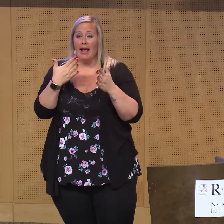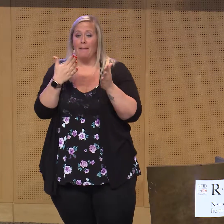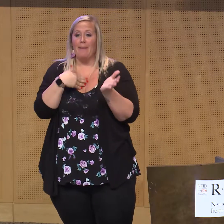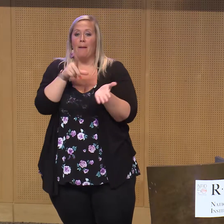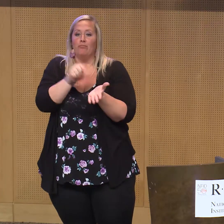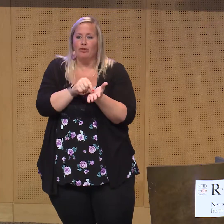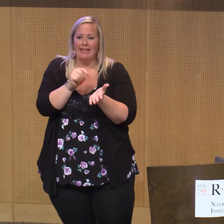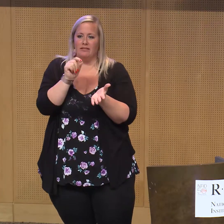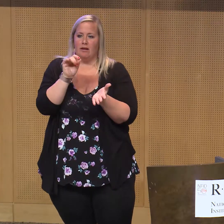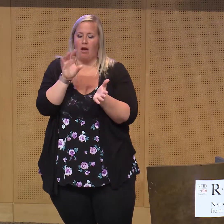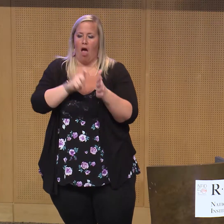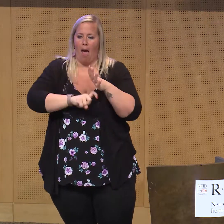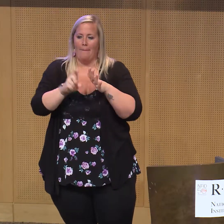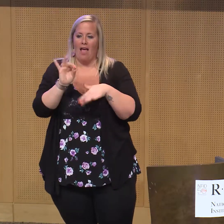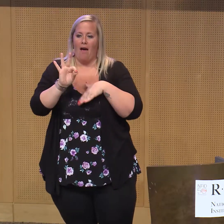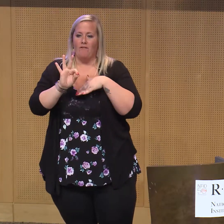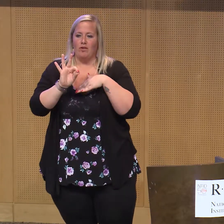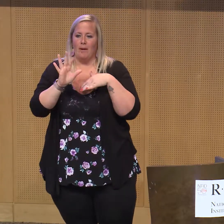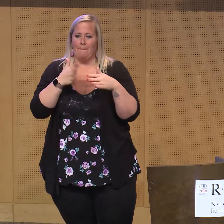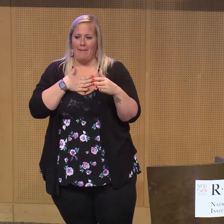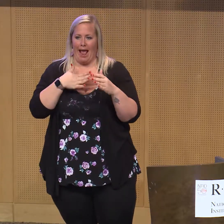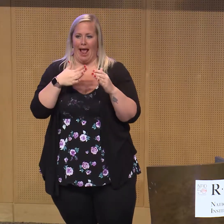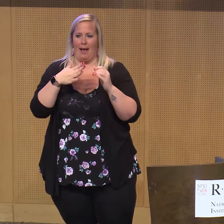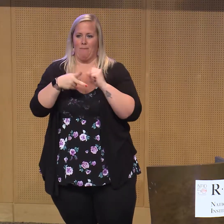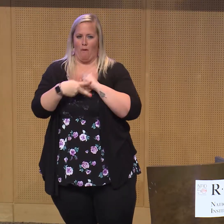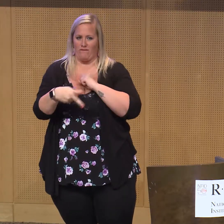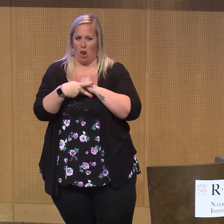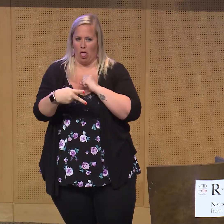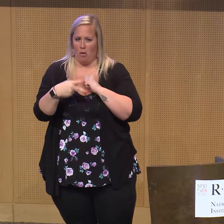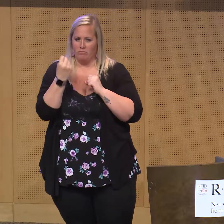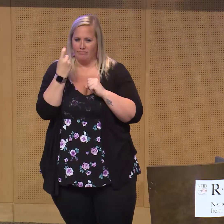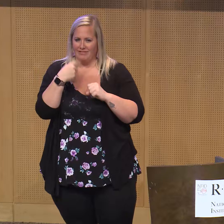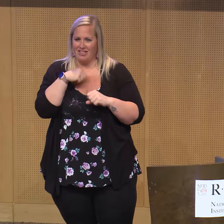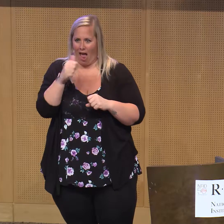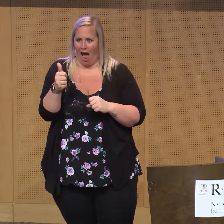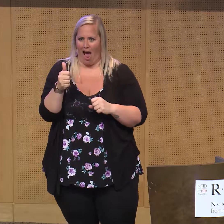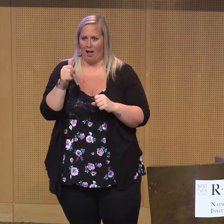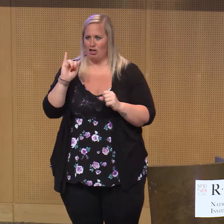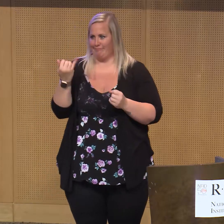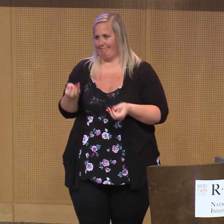So in addition to copies of my resume, I made copies of all of the LinkedIn recommendations